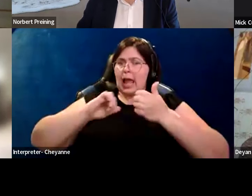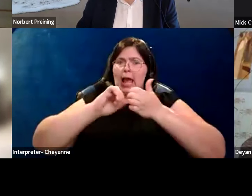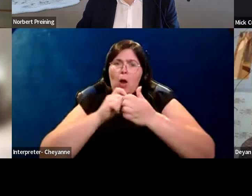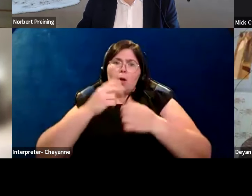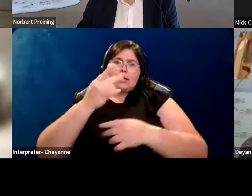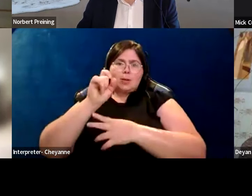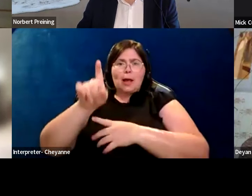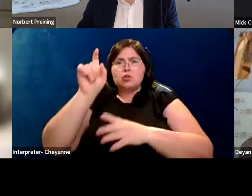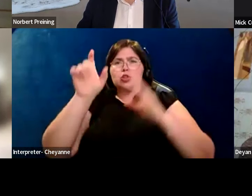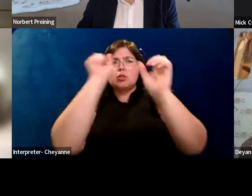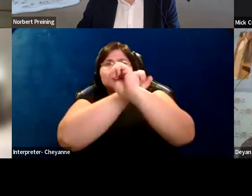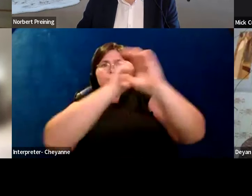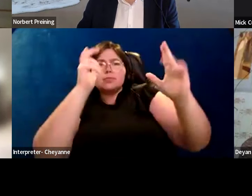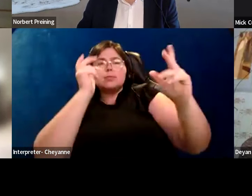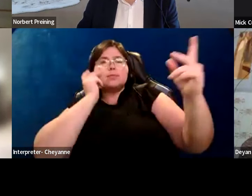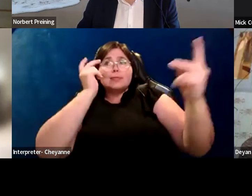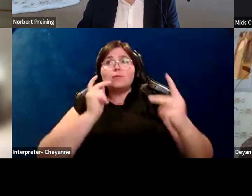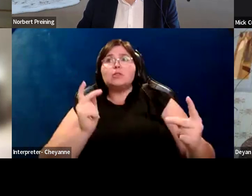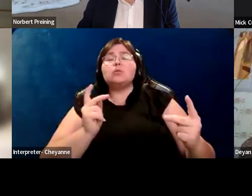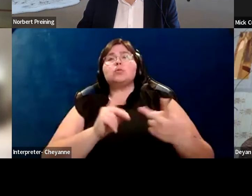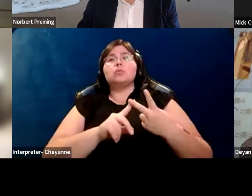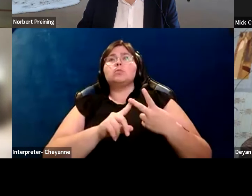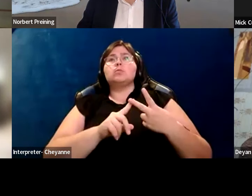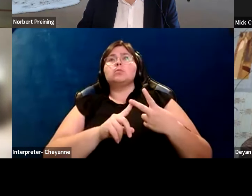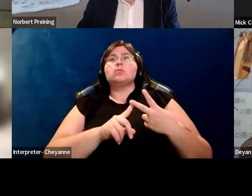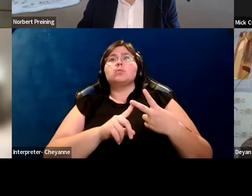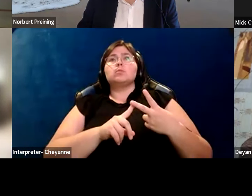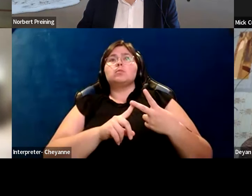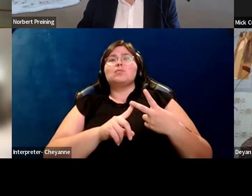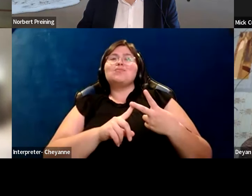or made, that kind of thing, or how